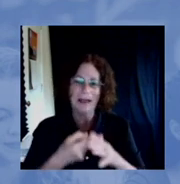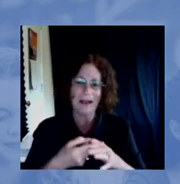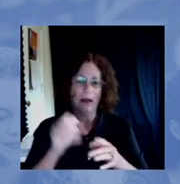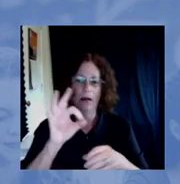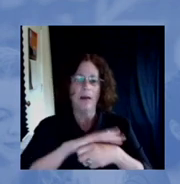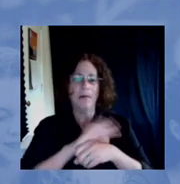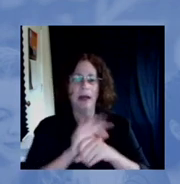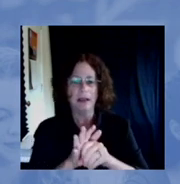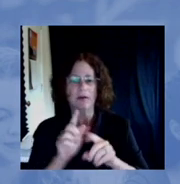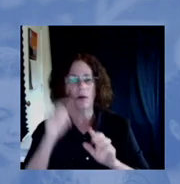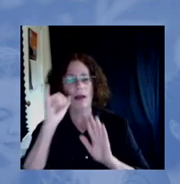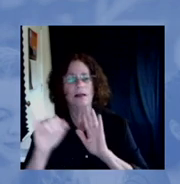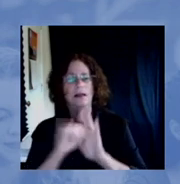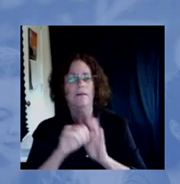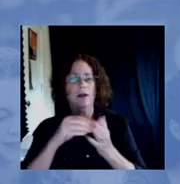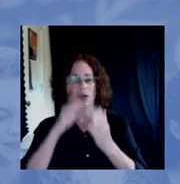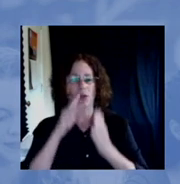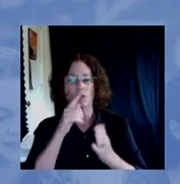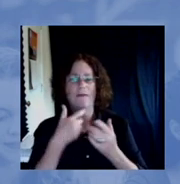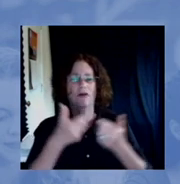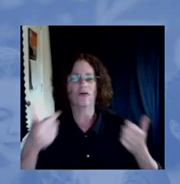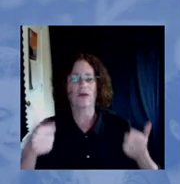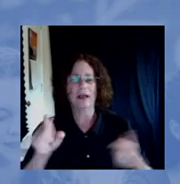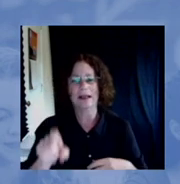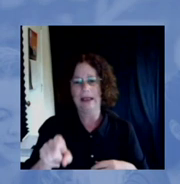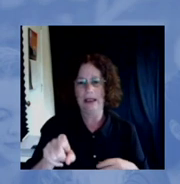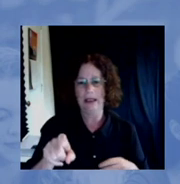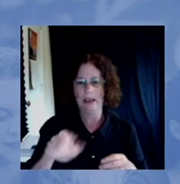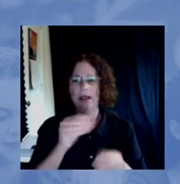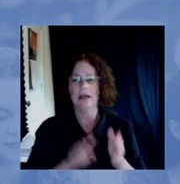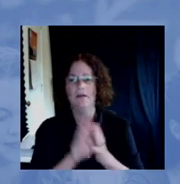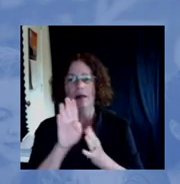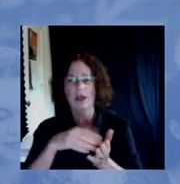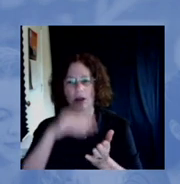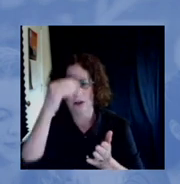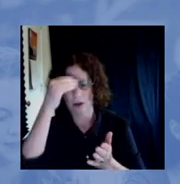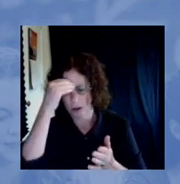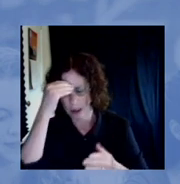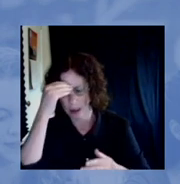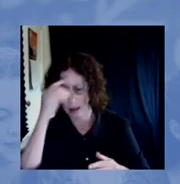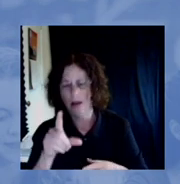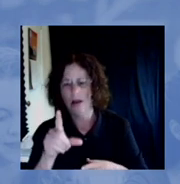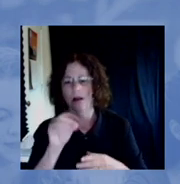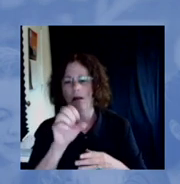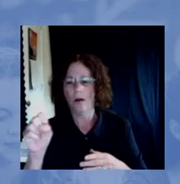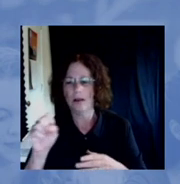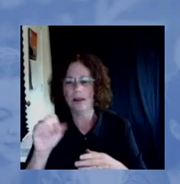STUDENTS IN GREATEST NEED IN DEVELOPING WHAT WE CALL LEARNING LOSS FOR EACH STUDENT AND